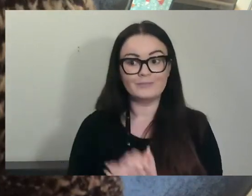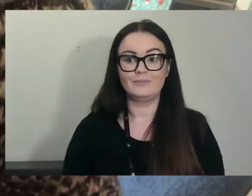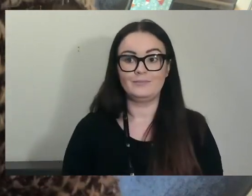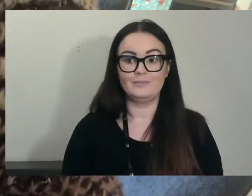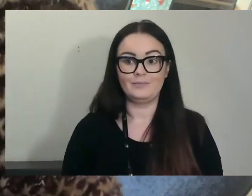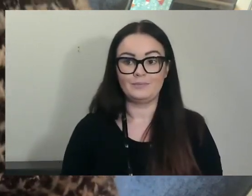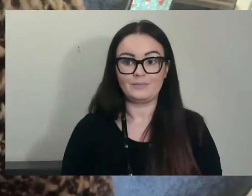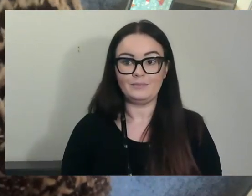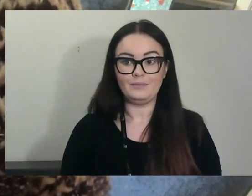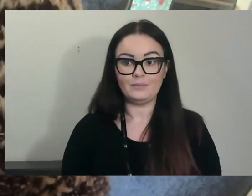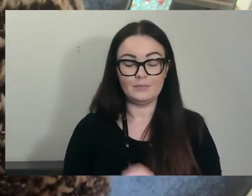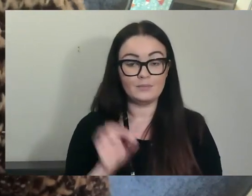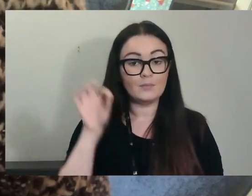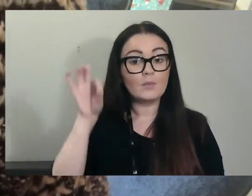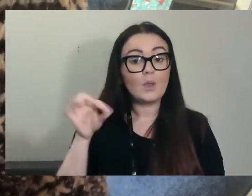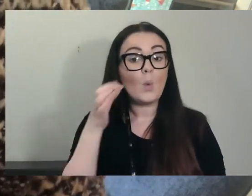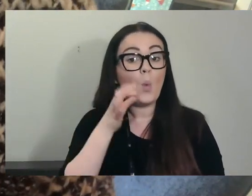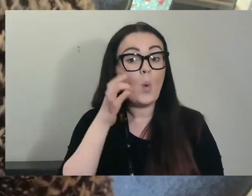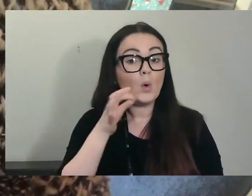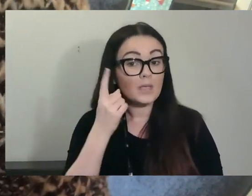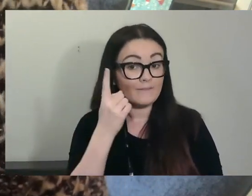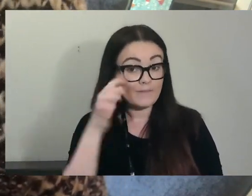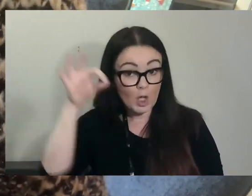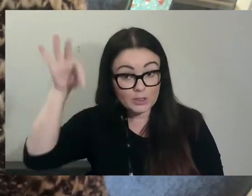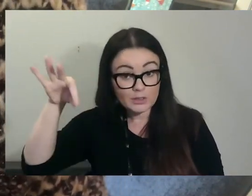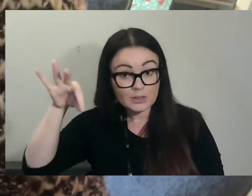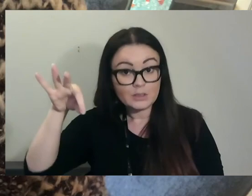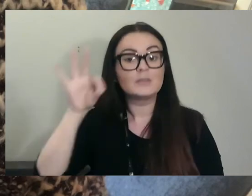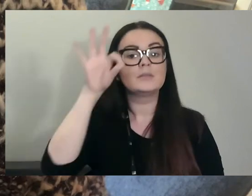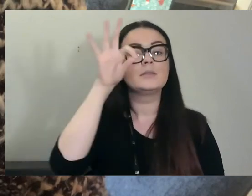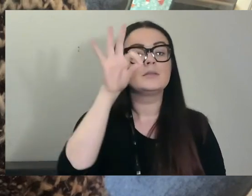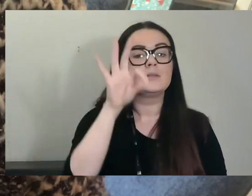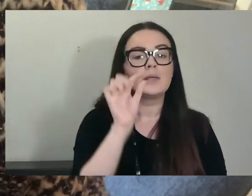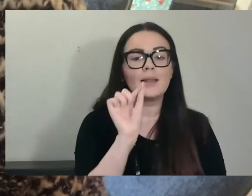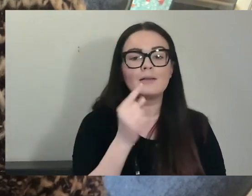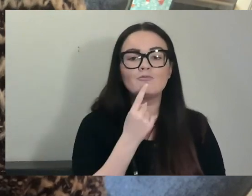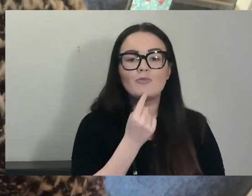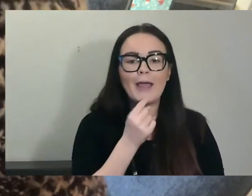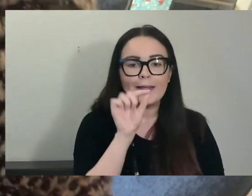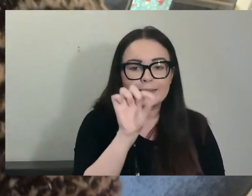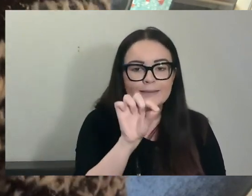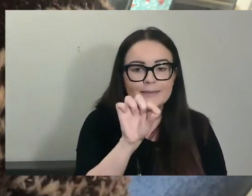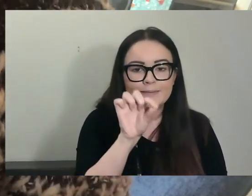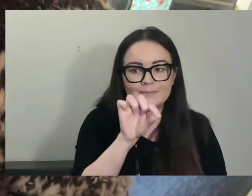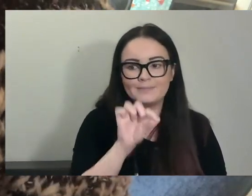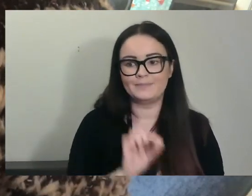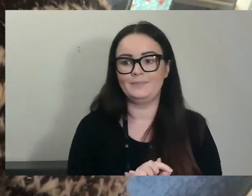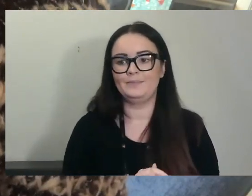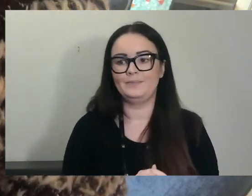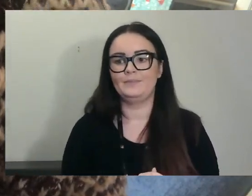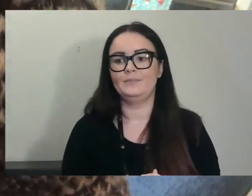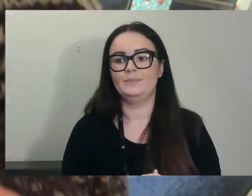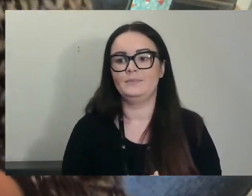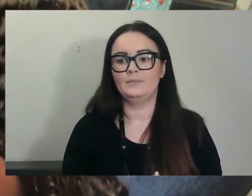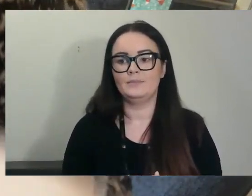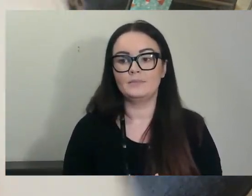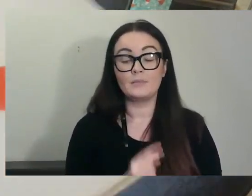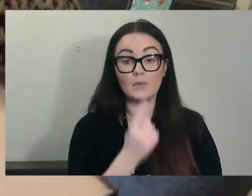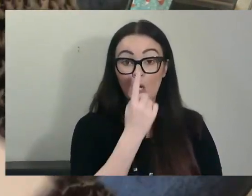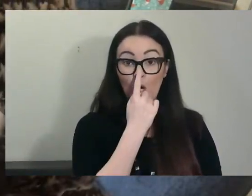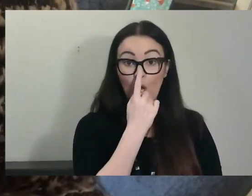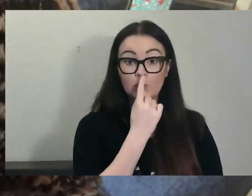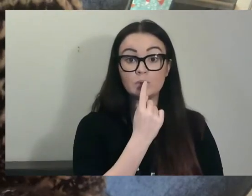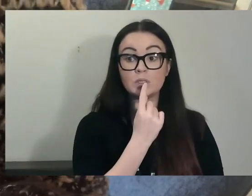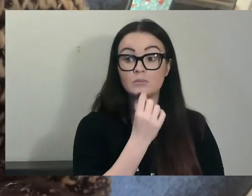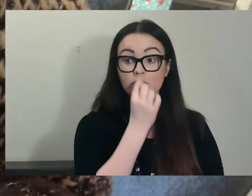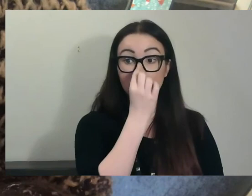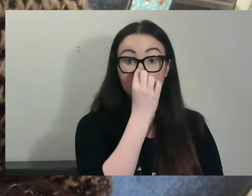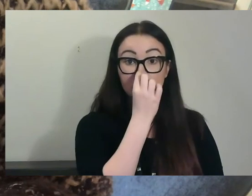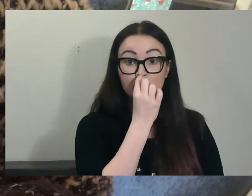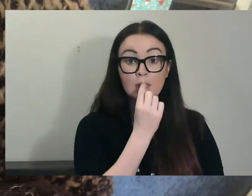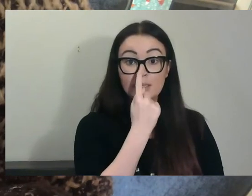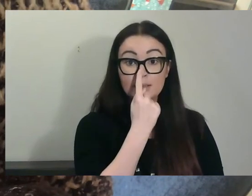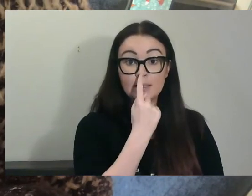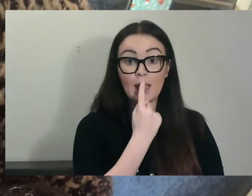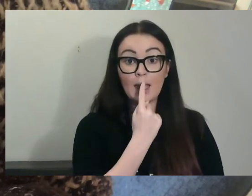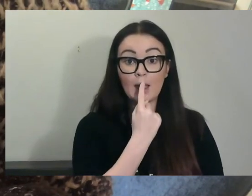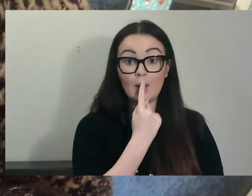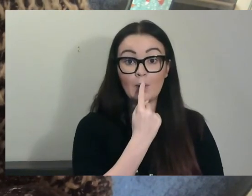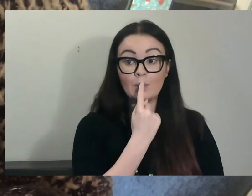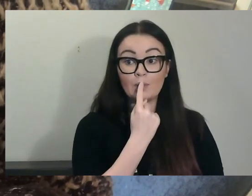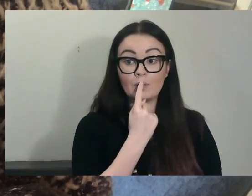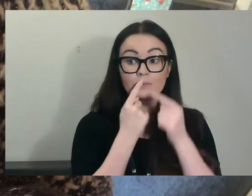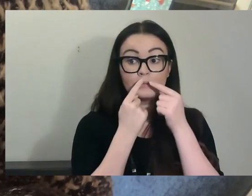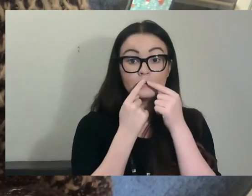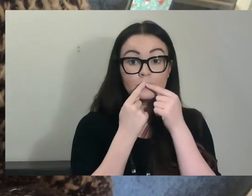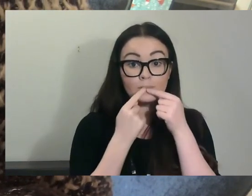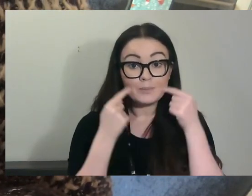put it in water, getting a little bit of red on there and I'm going to go down